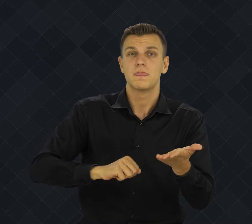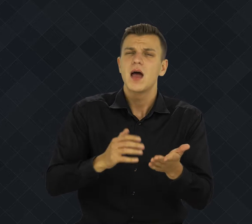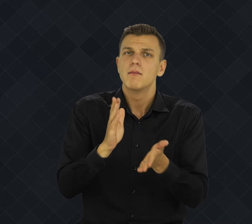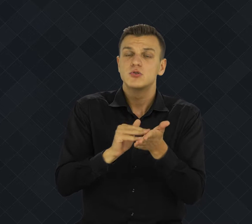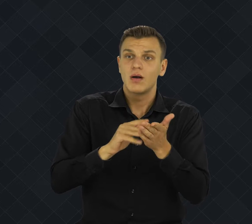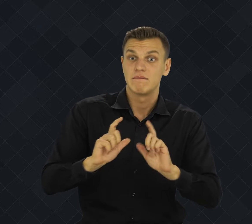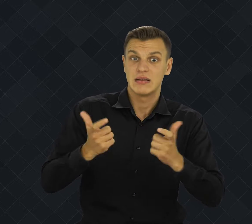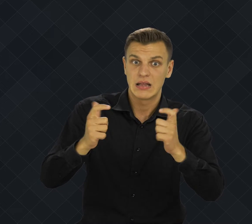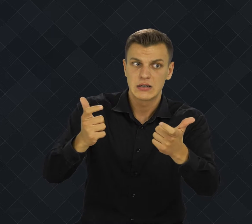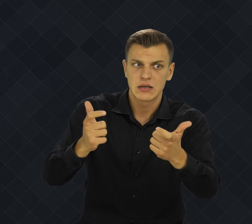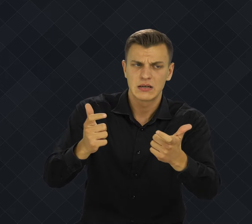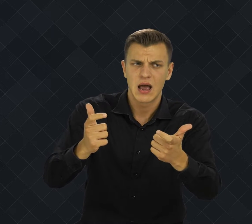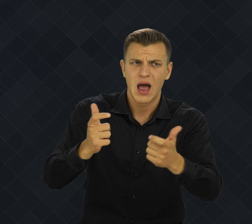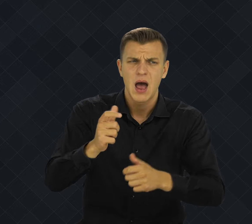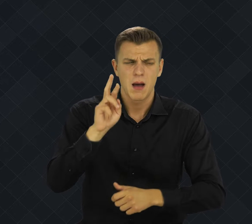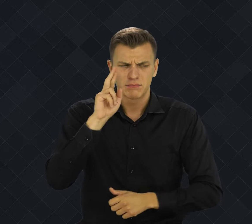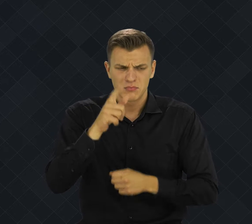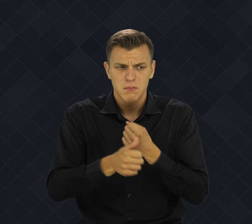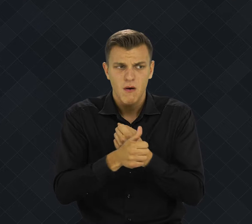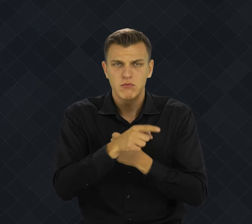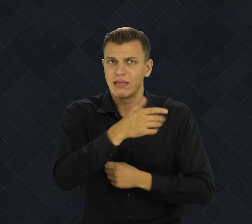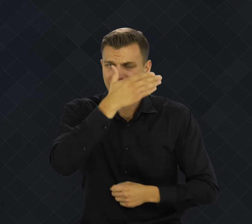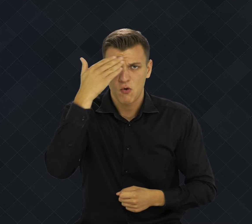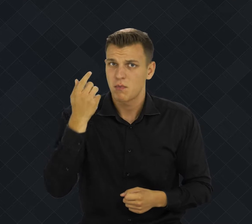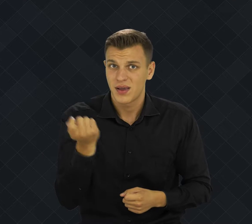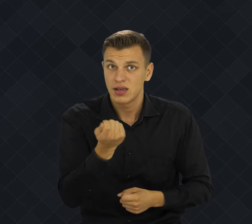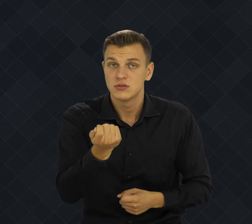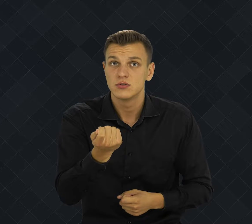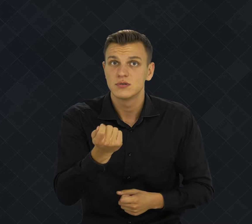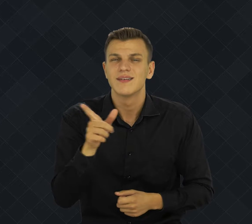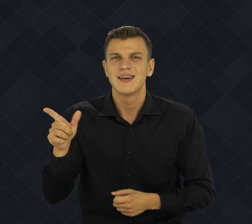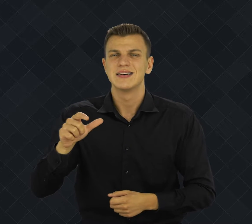If the circumstances of the incident indicate Of incompetent driving,